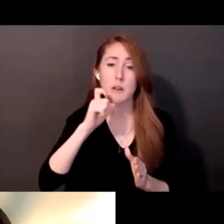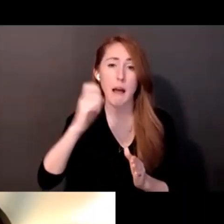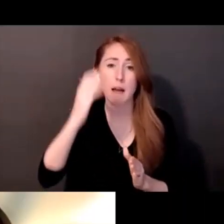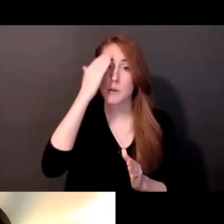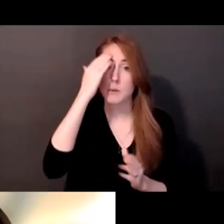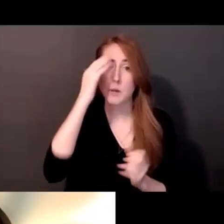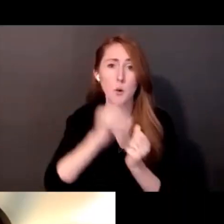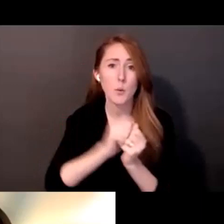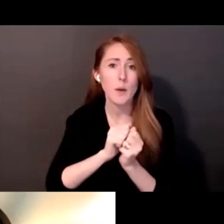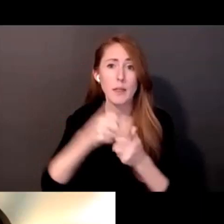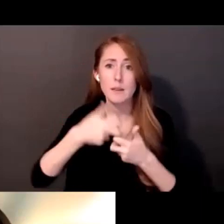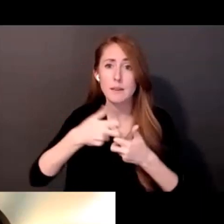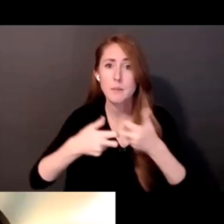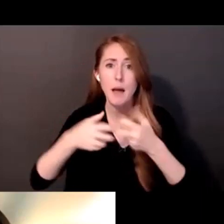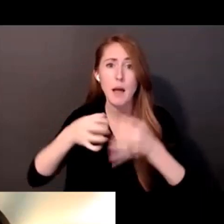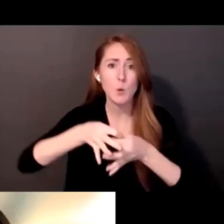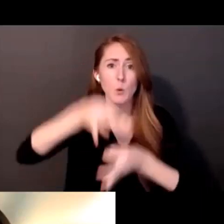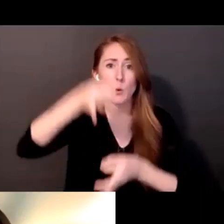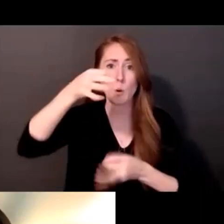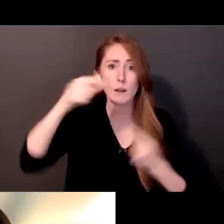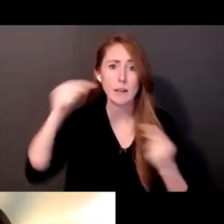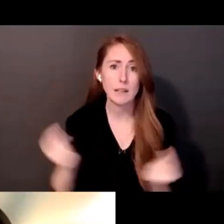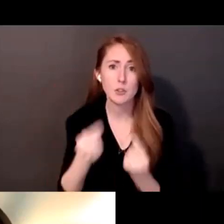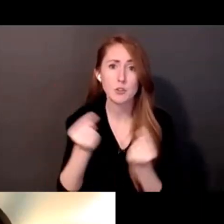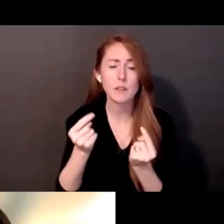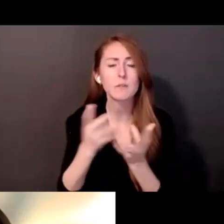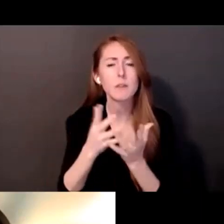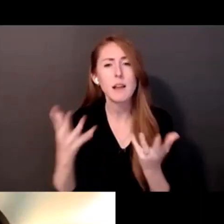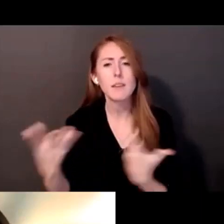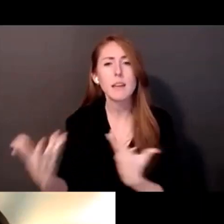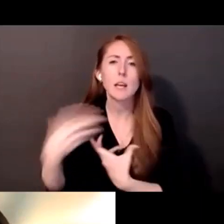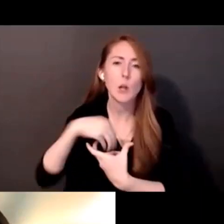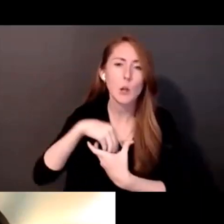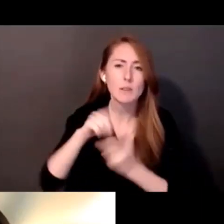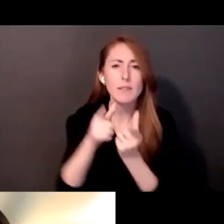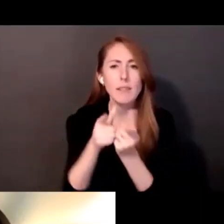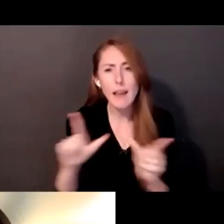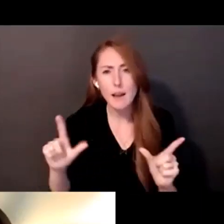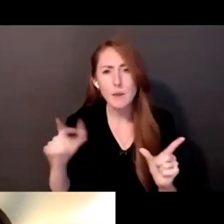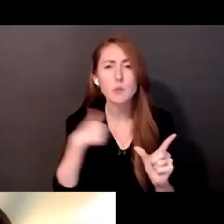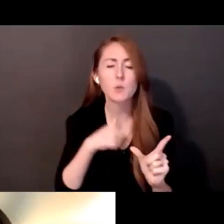and different things like that that we provided some onboarding education for them.